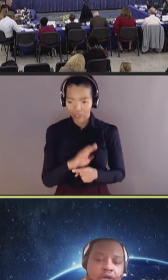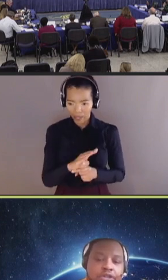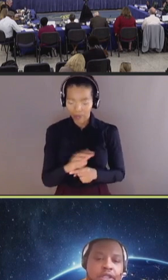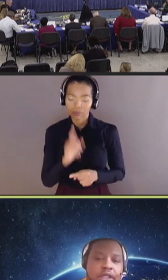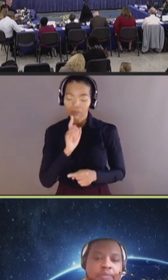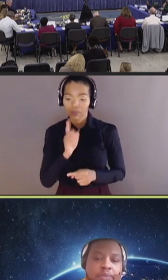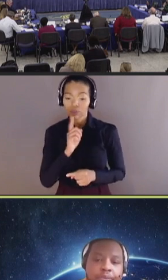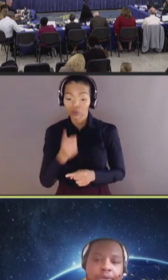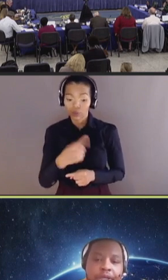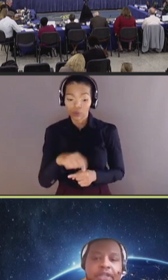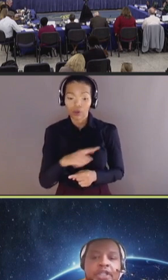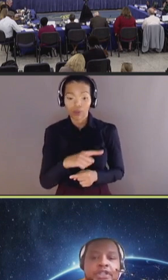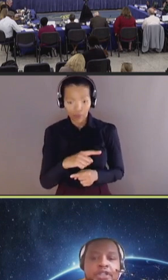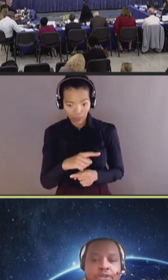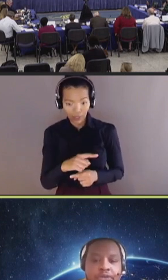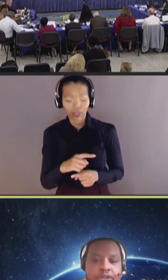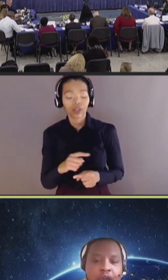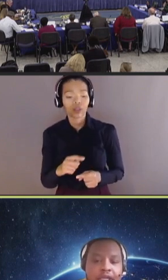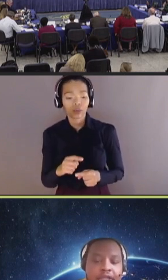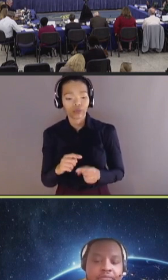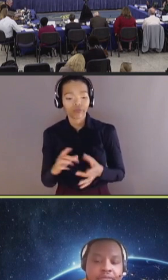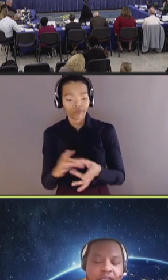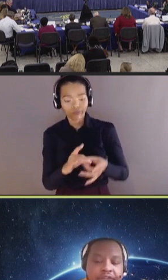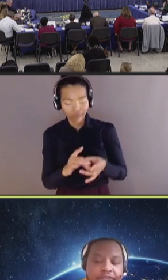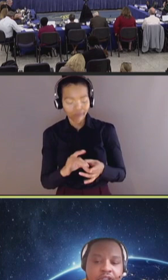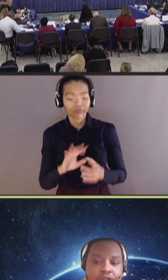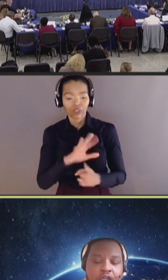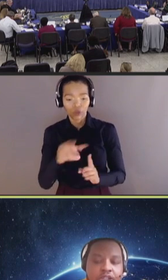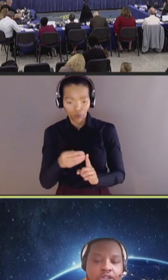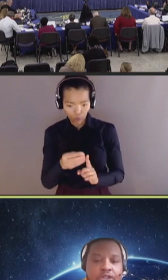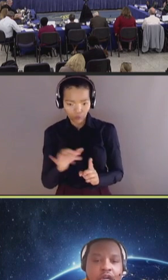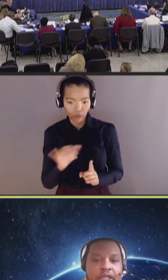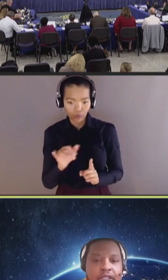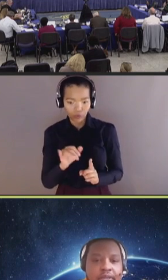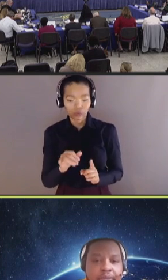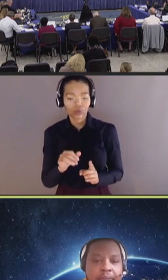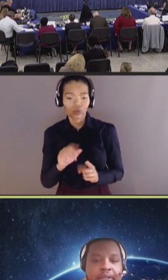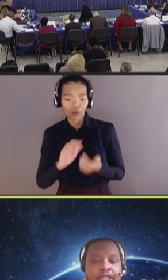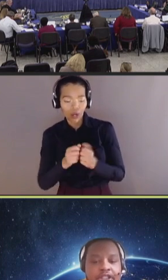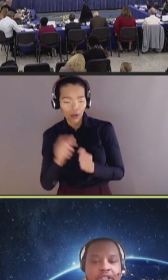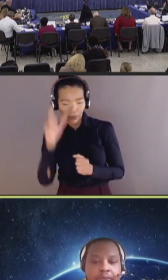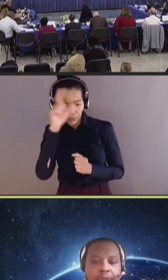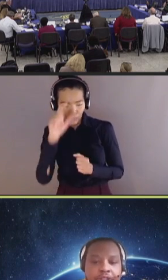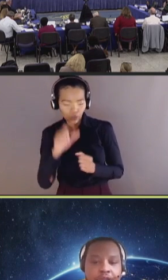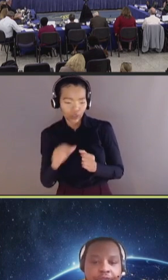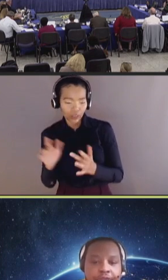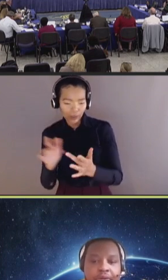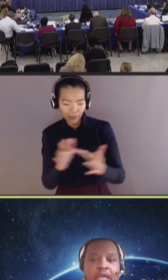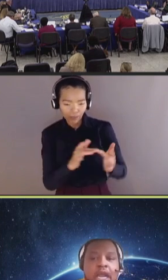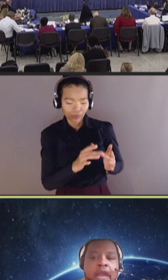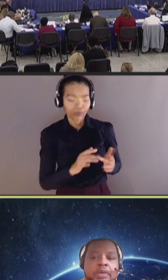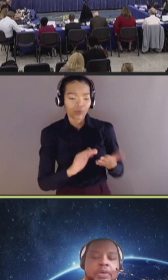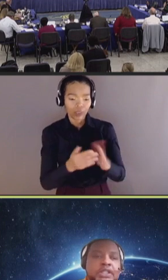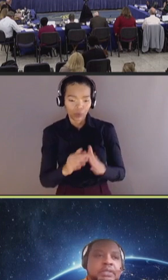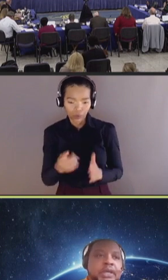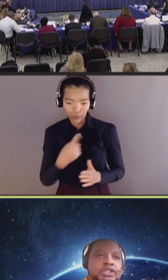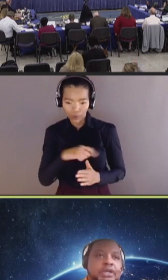culturally appropriate to target the populations that we were serving. And we wanted to make sure